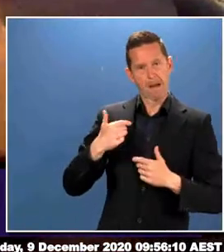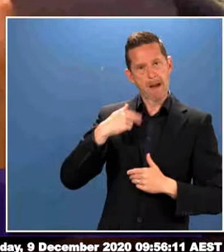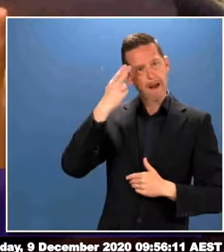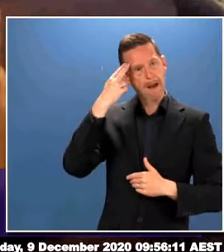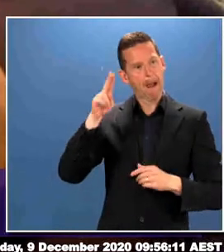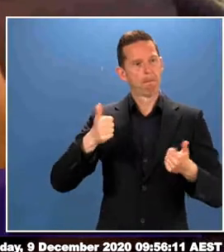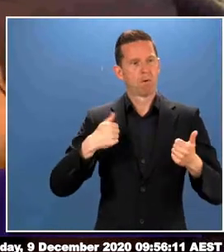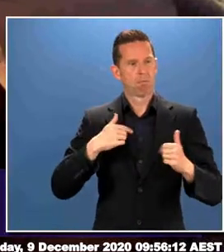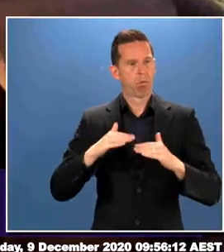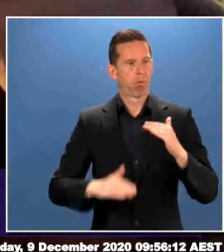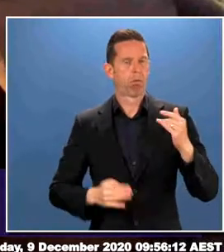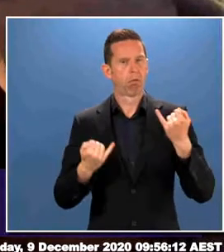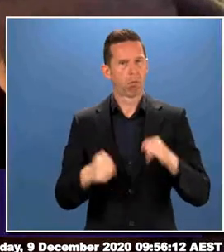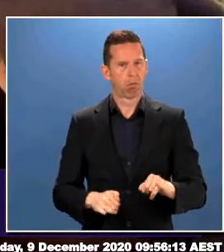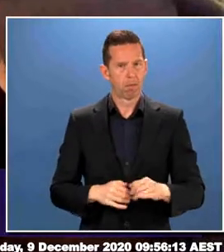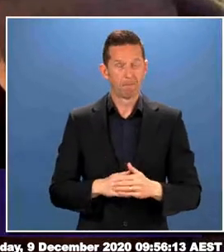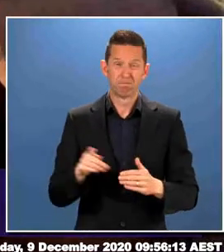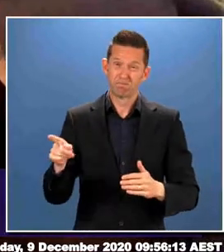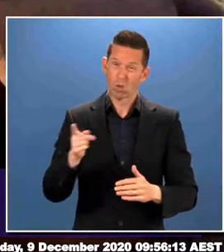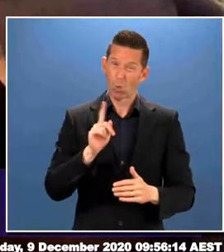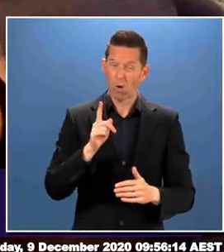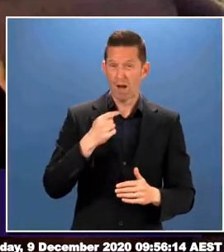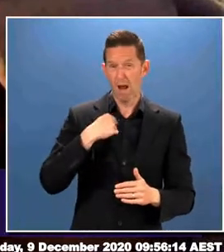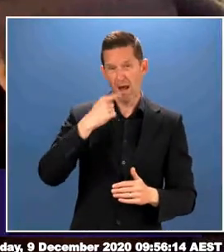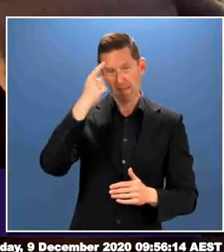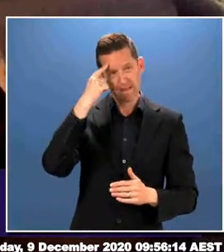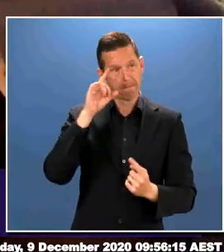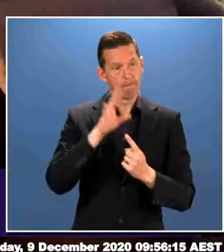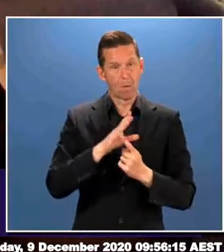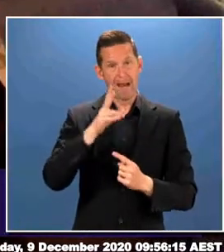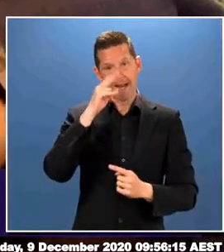would use is that young people want employers to reach in, so not just